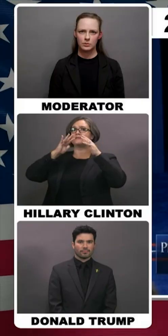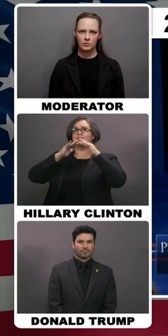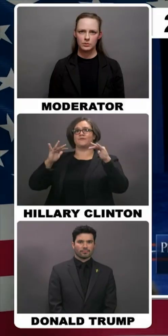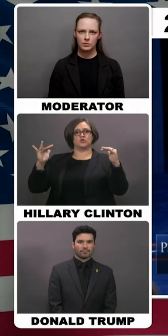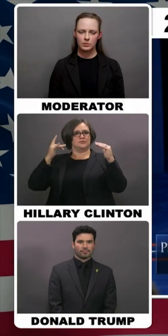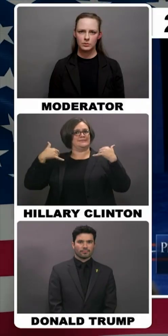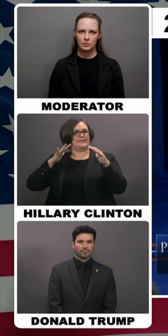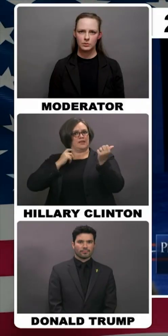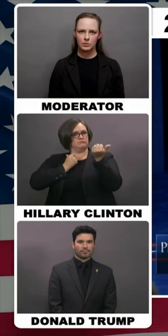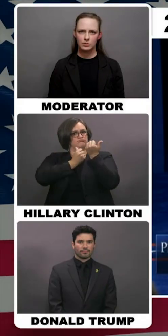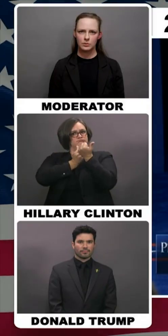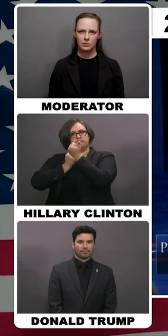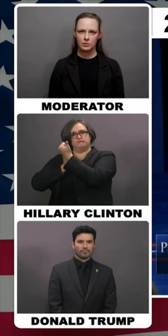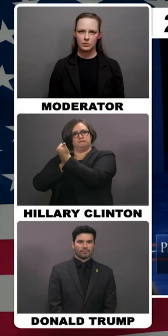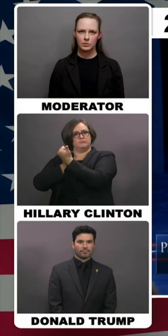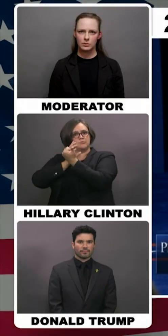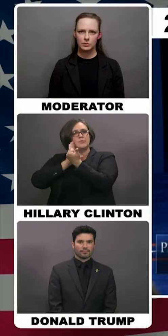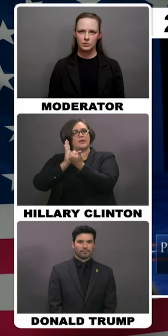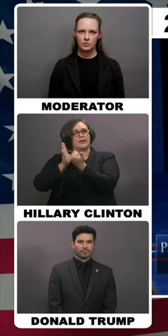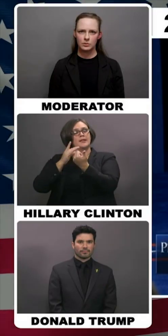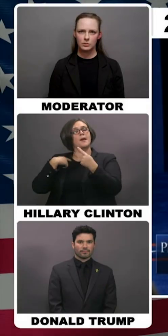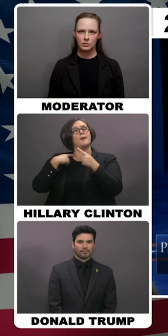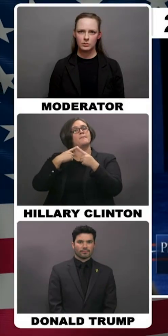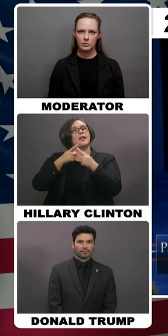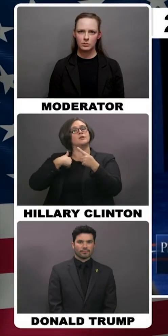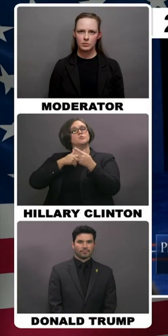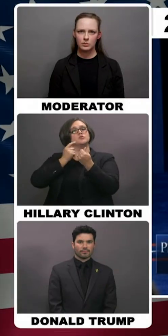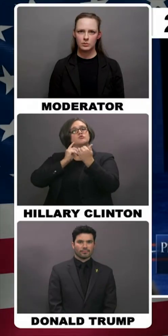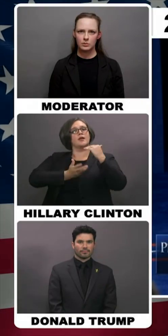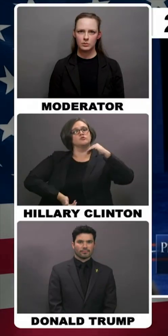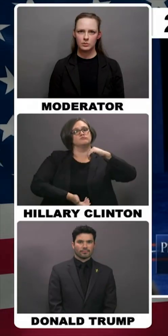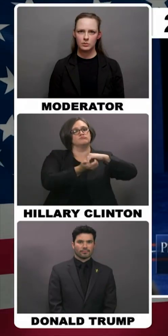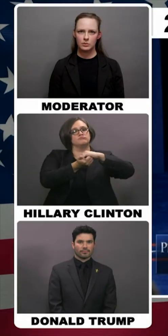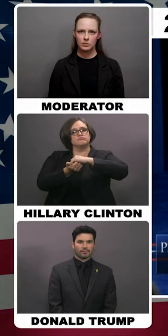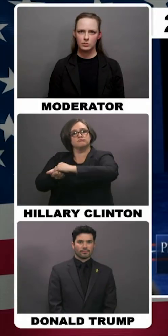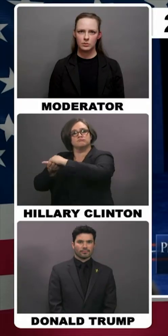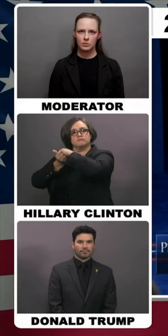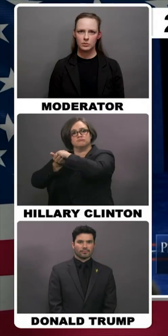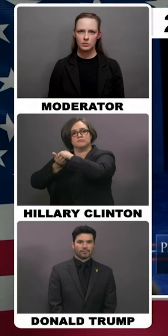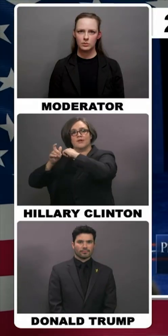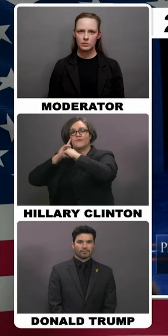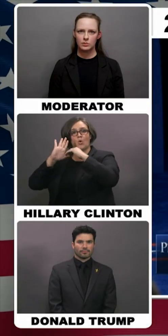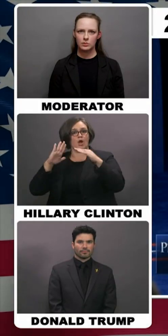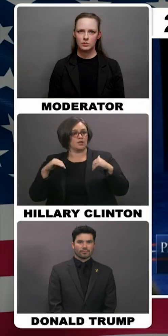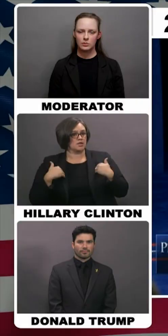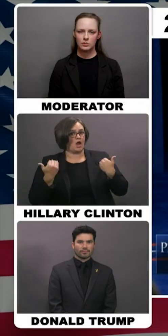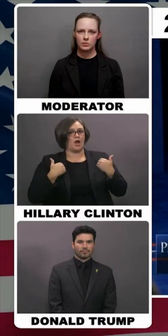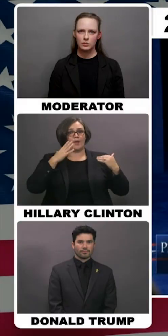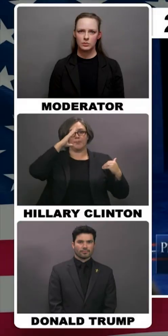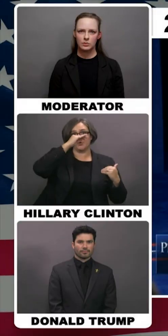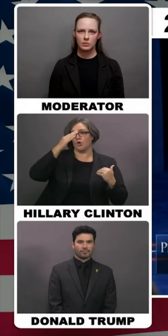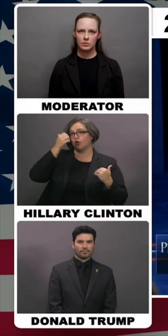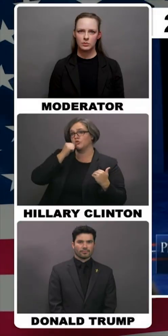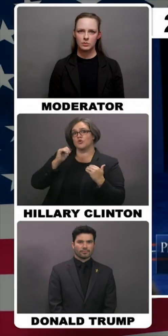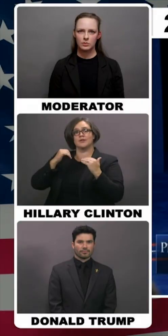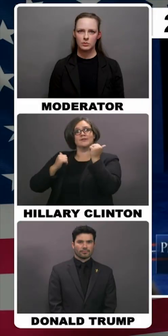and we are going to try to reach out to every boy and girl as well as every adult, uh, to bring them in